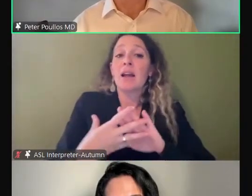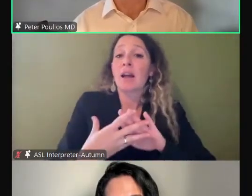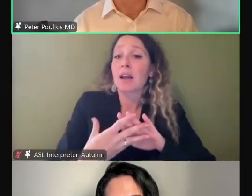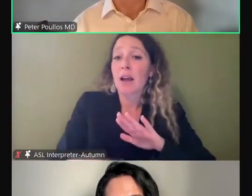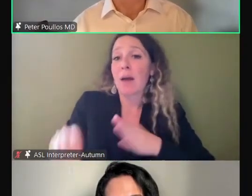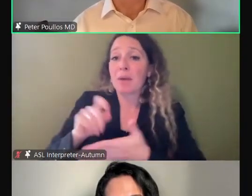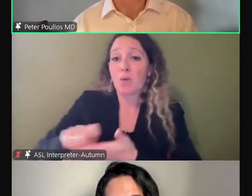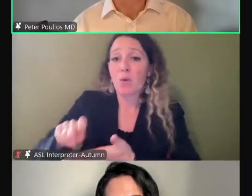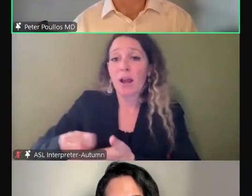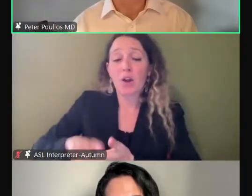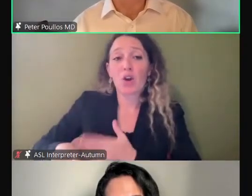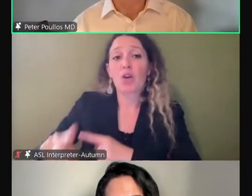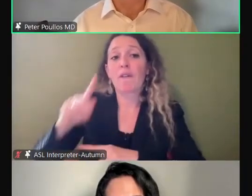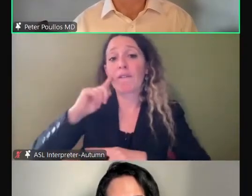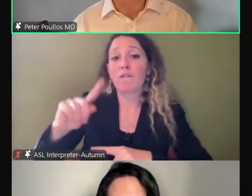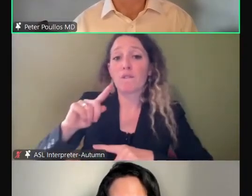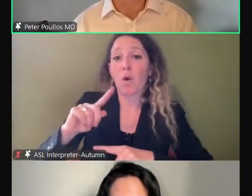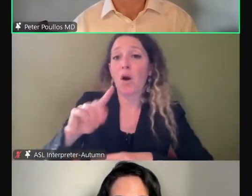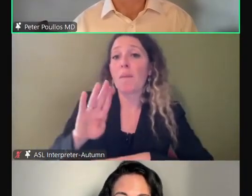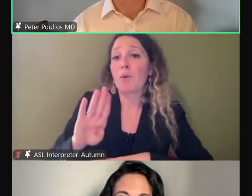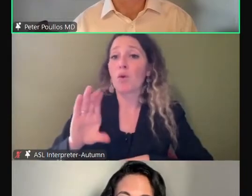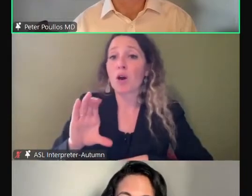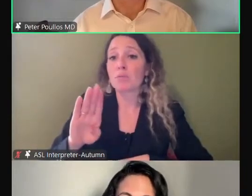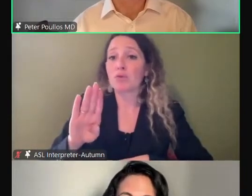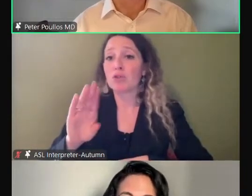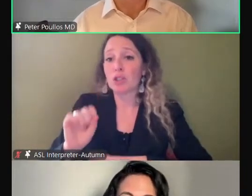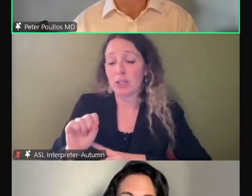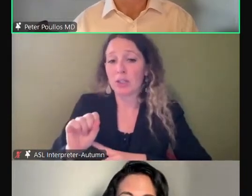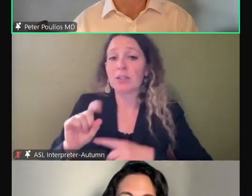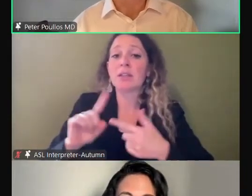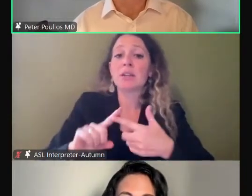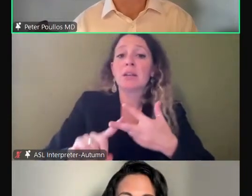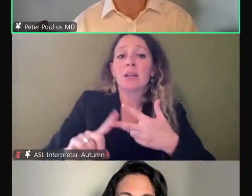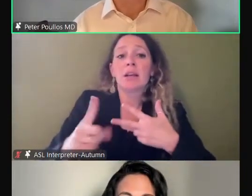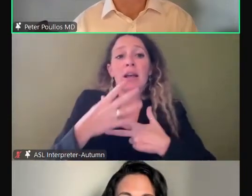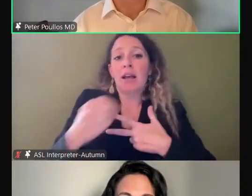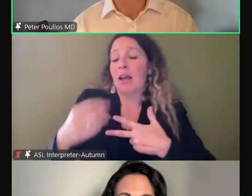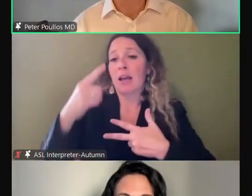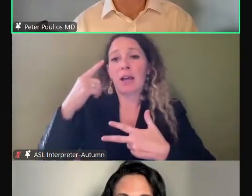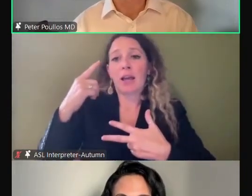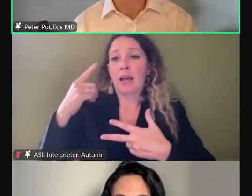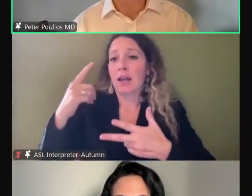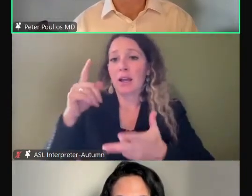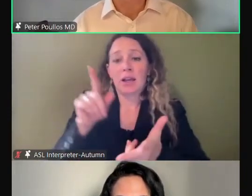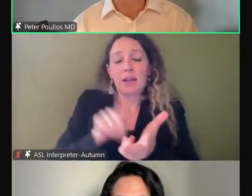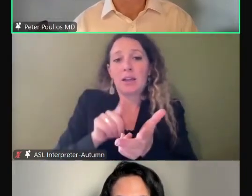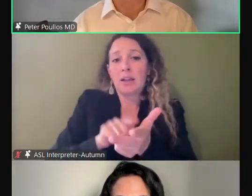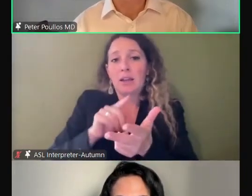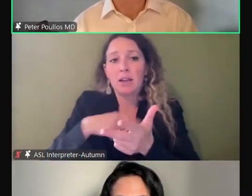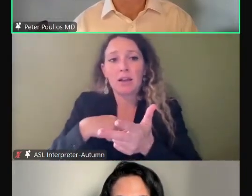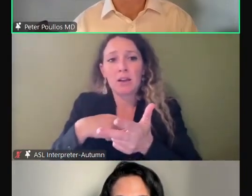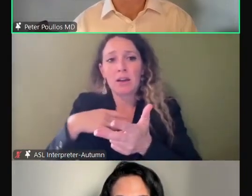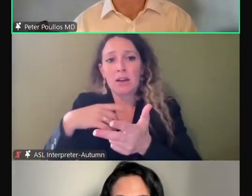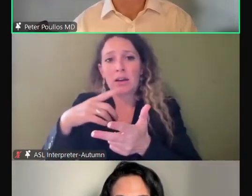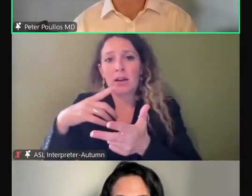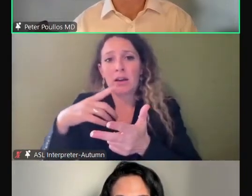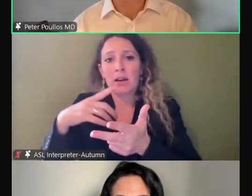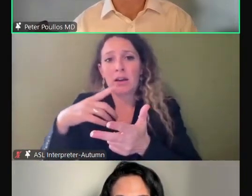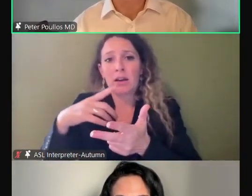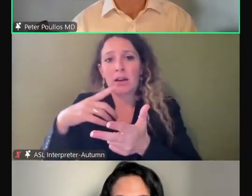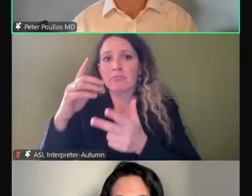and a journalist for the Richmond Times-Dispatch. She chaired Not Yet Dead from 2015 to 2019,